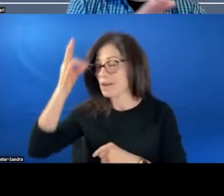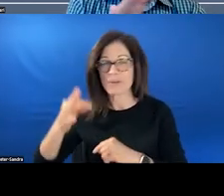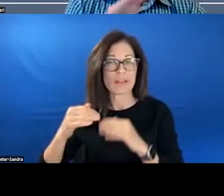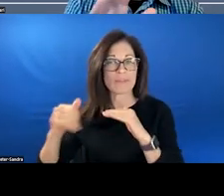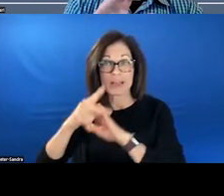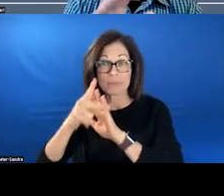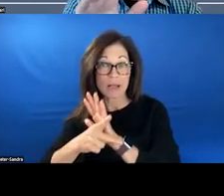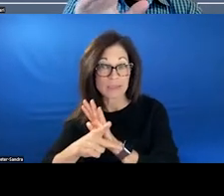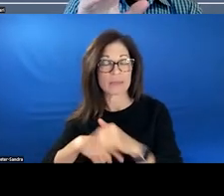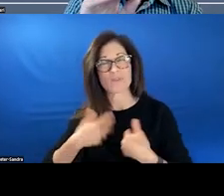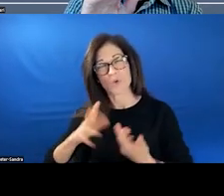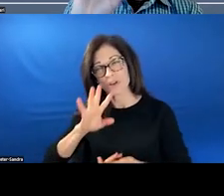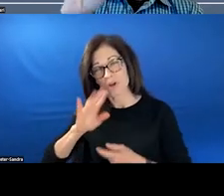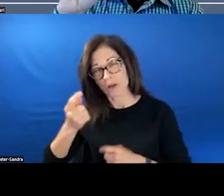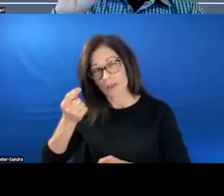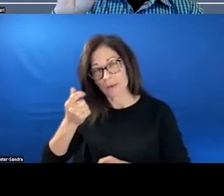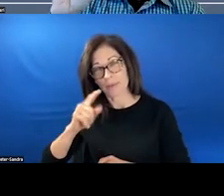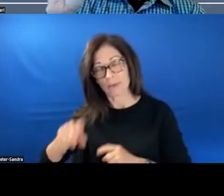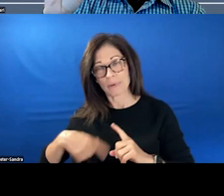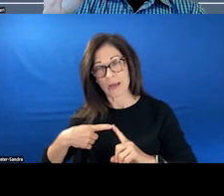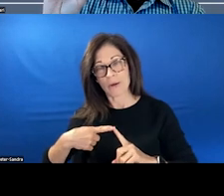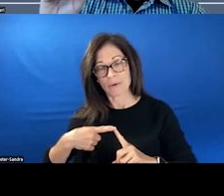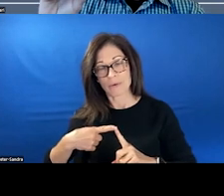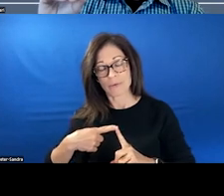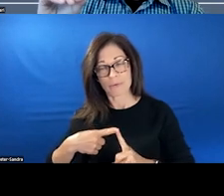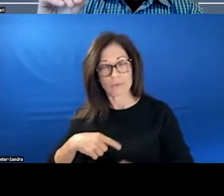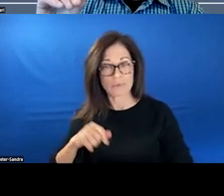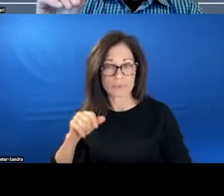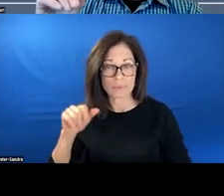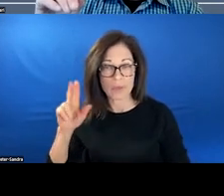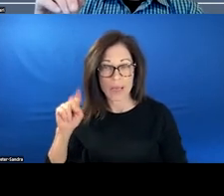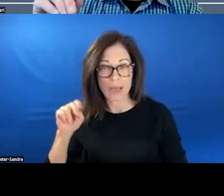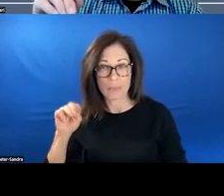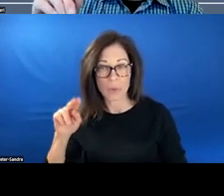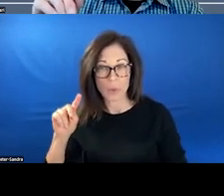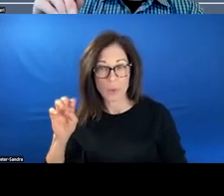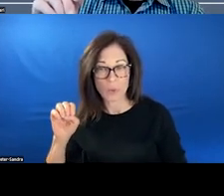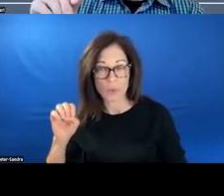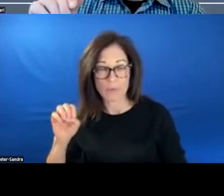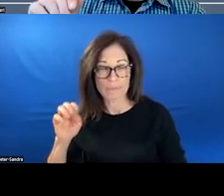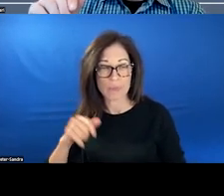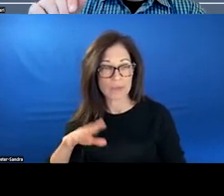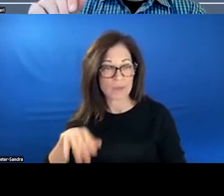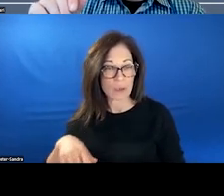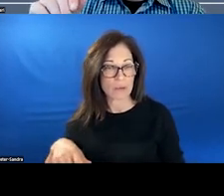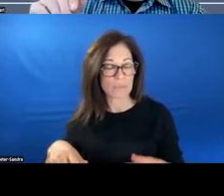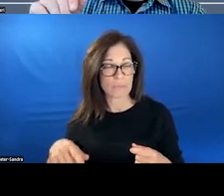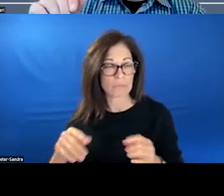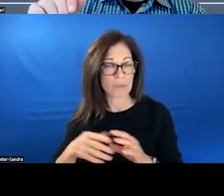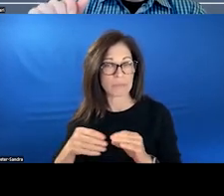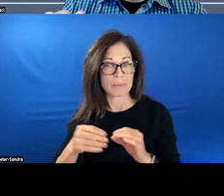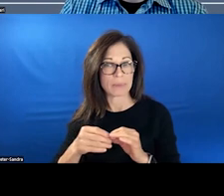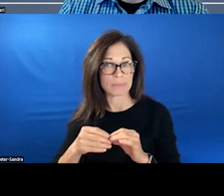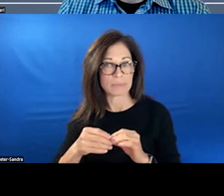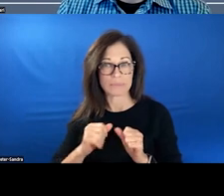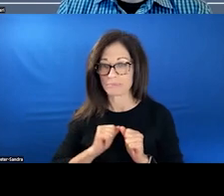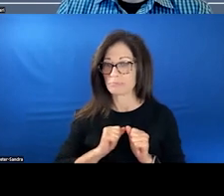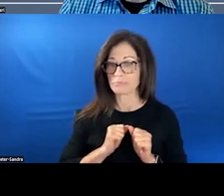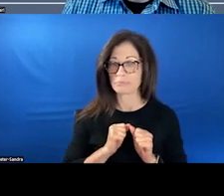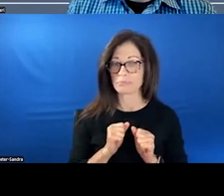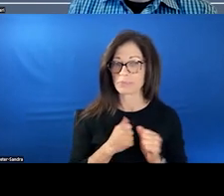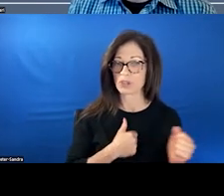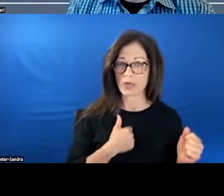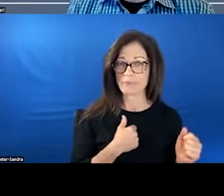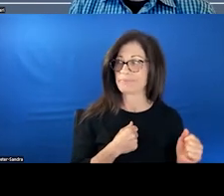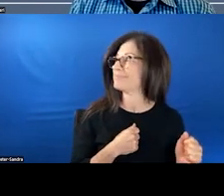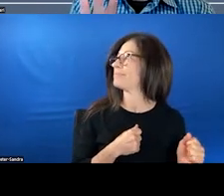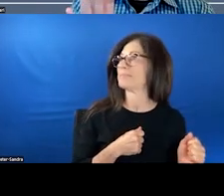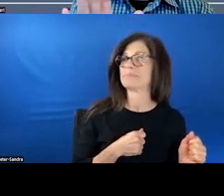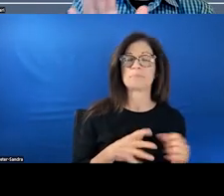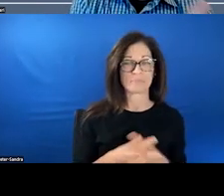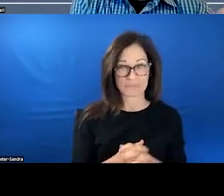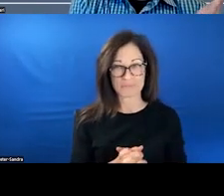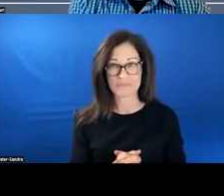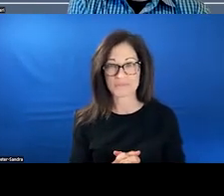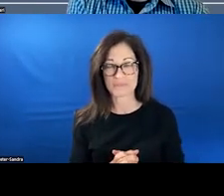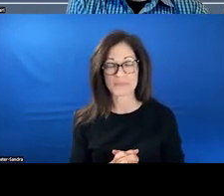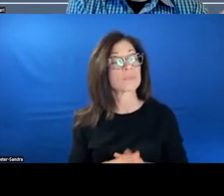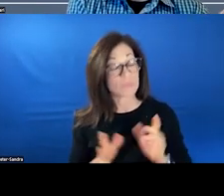HOW WE ARE -- SORRY -- AT THE POLICY LEVEL,